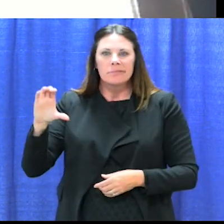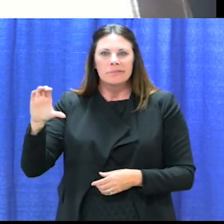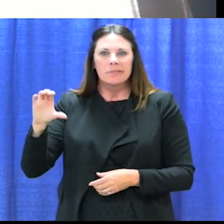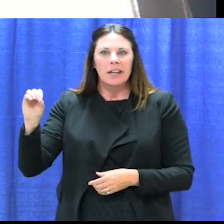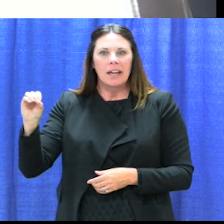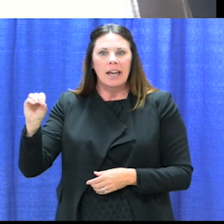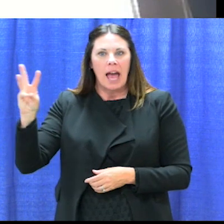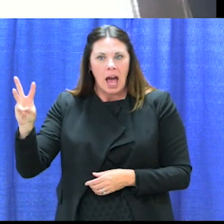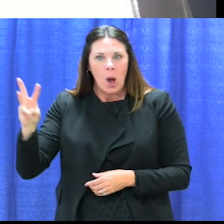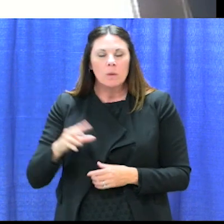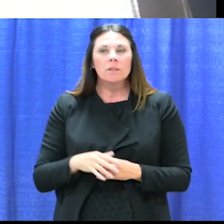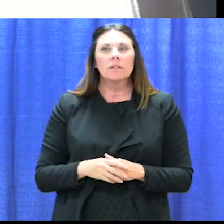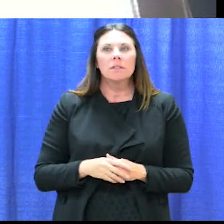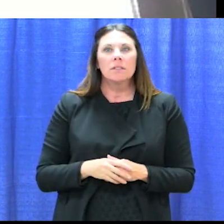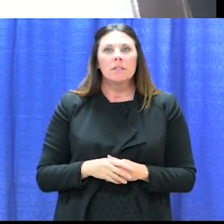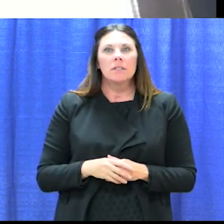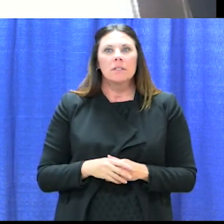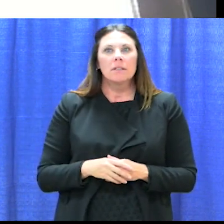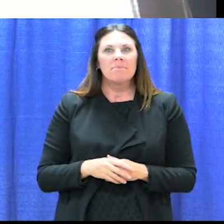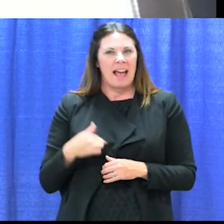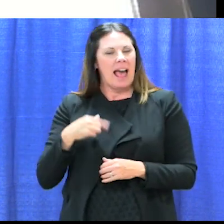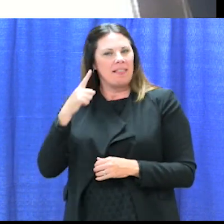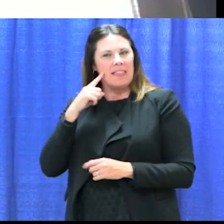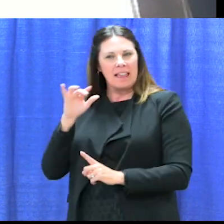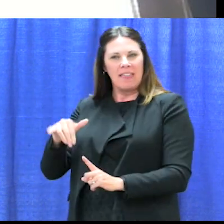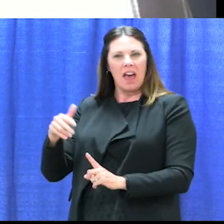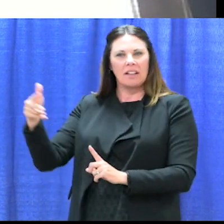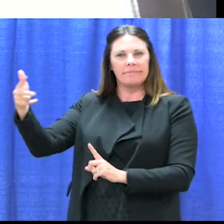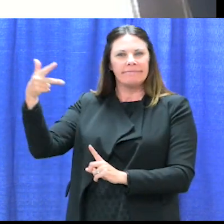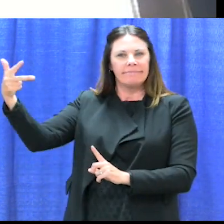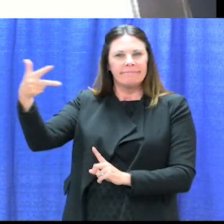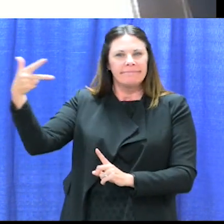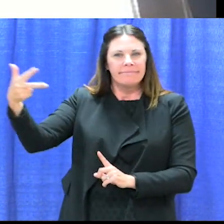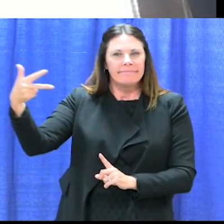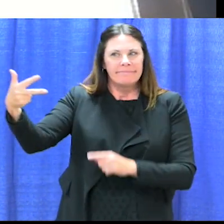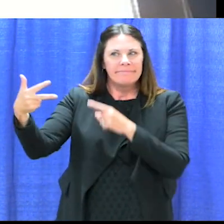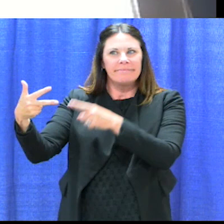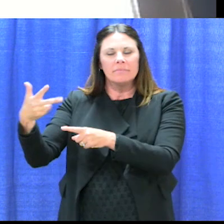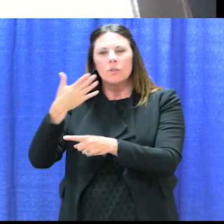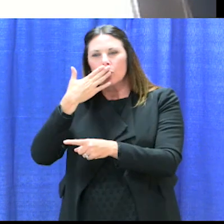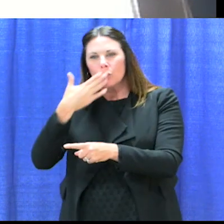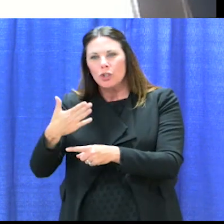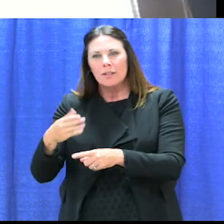also I think that's a better suited solution when you're talking about traditional cell